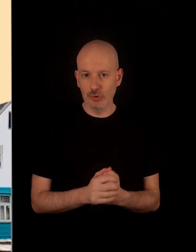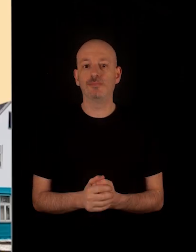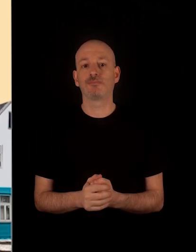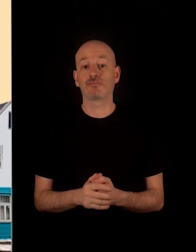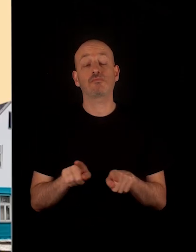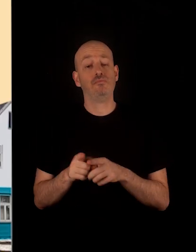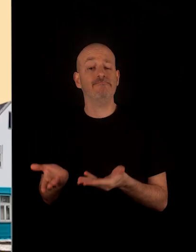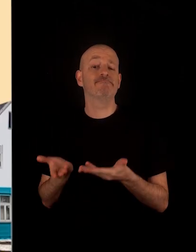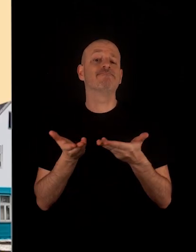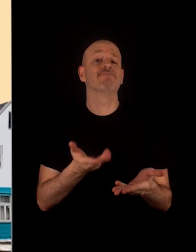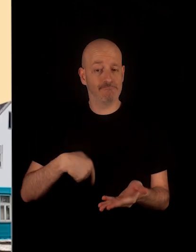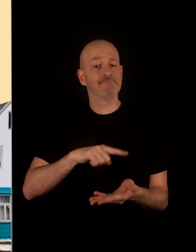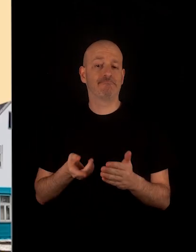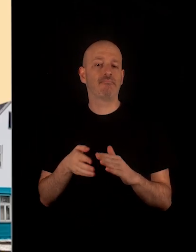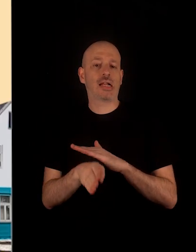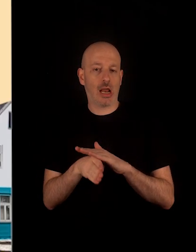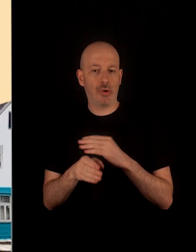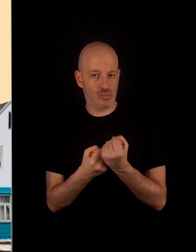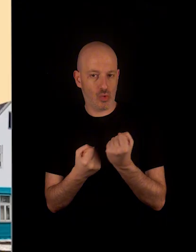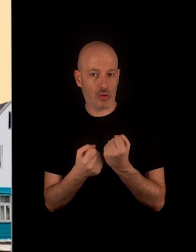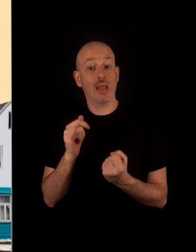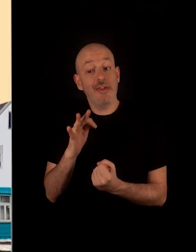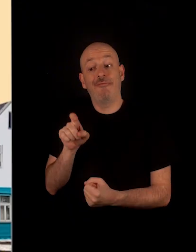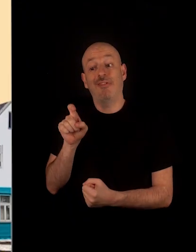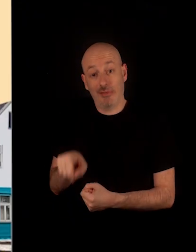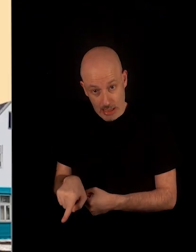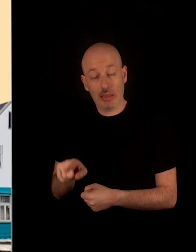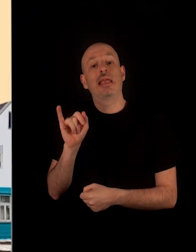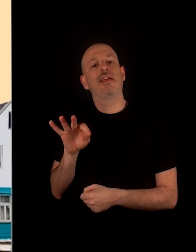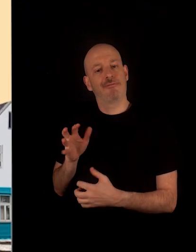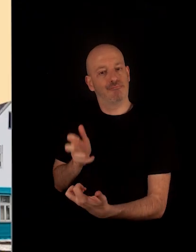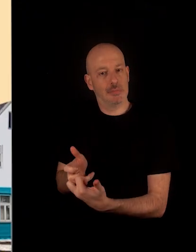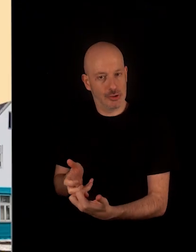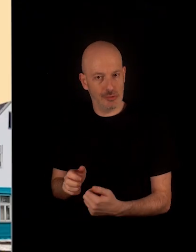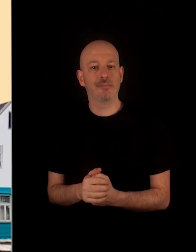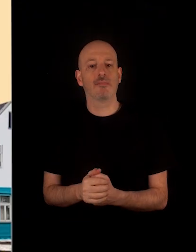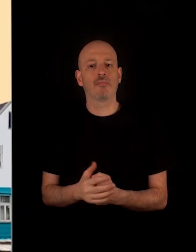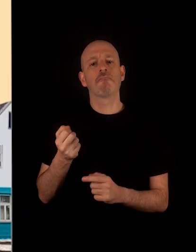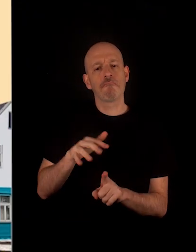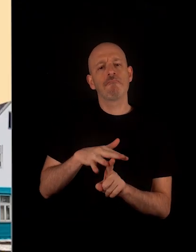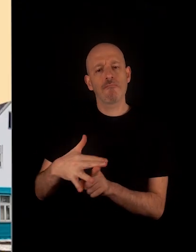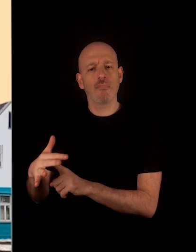This is the money amount that is given to the organisation and the artist.